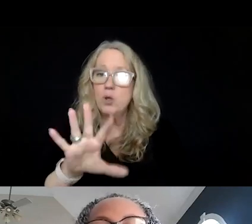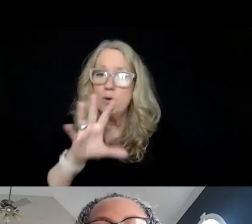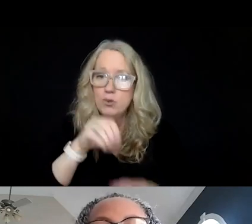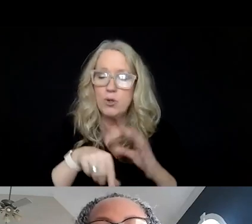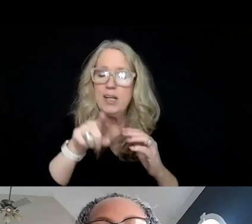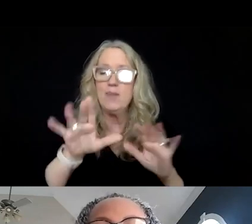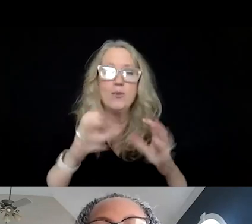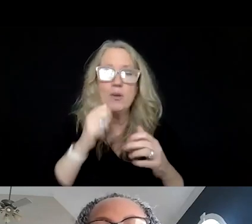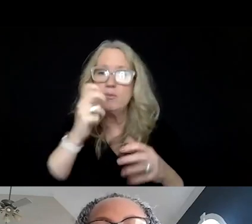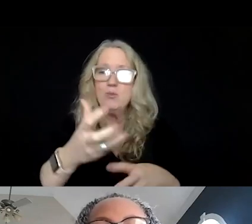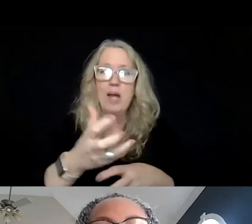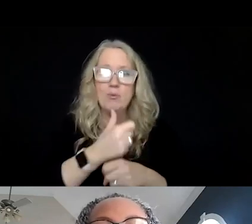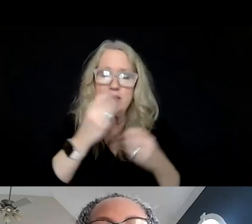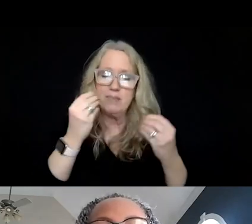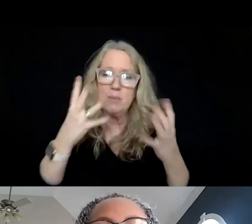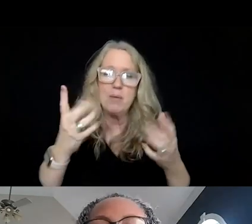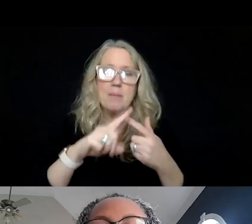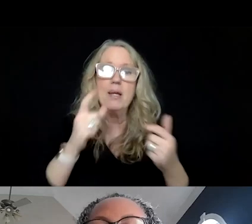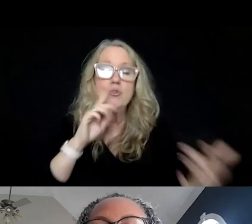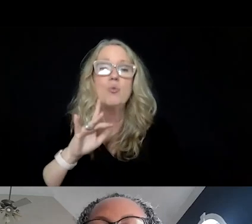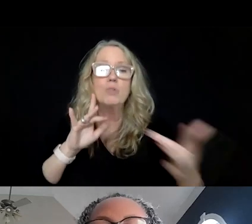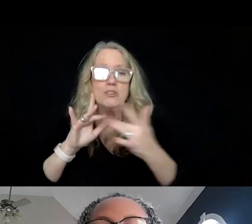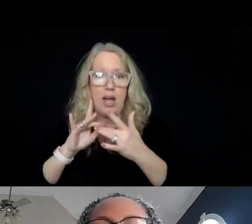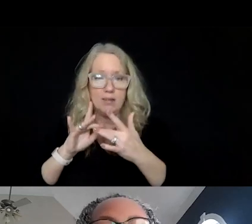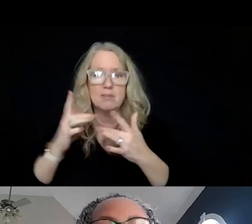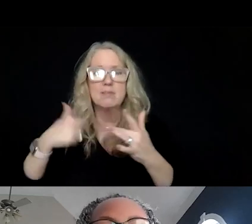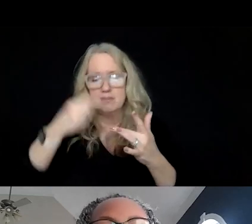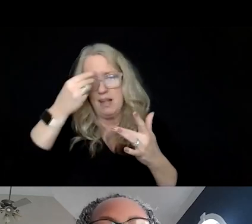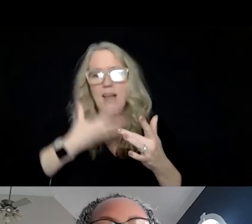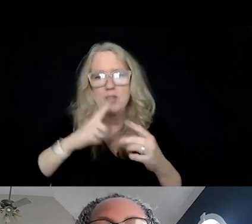AND YOU WANT TO, REACH OUT AND WE WILL GET YOU EVERYONE THAT YOU